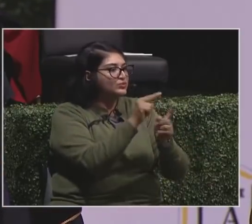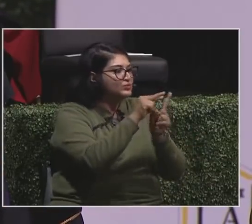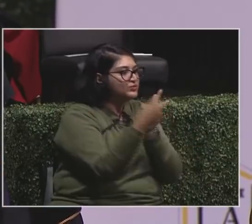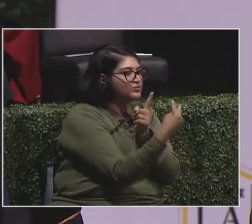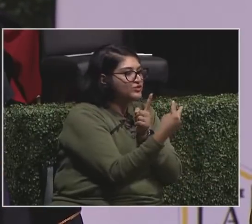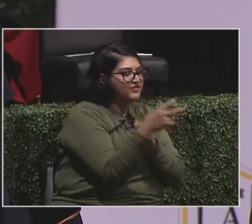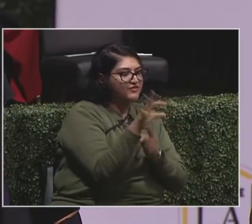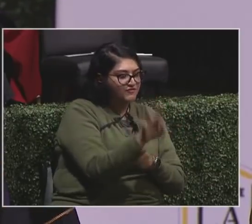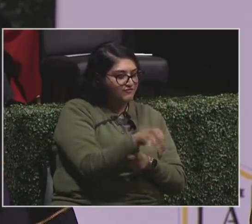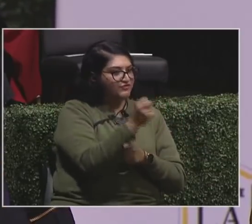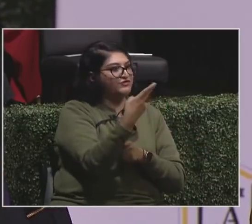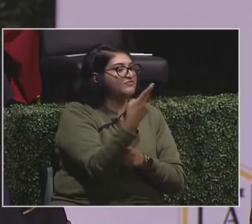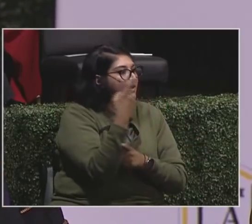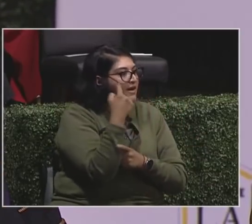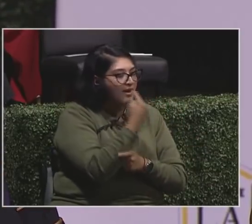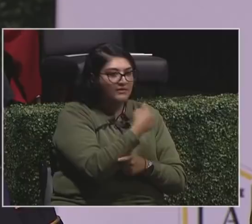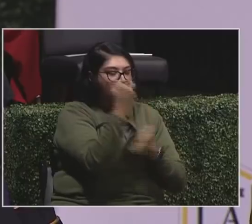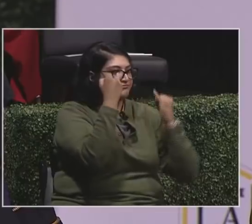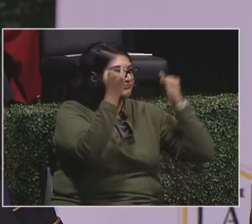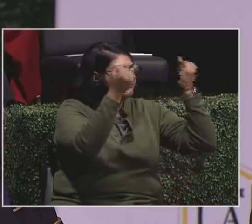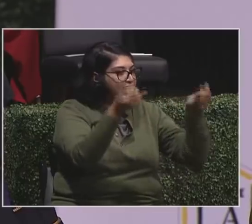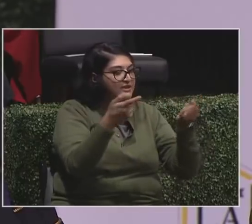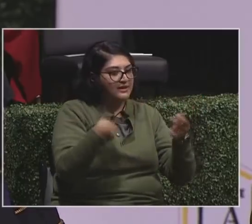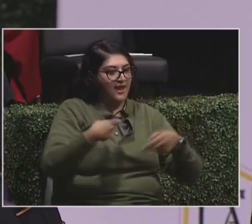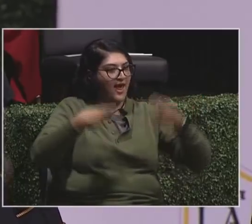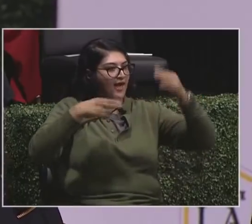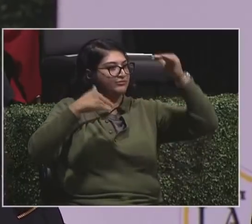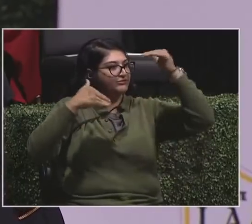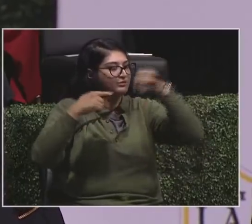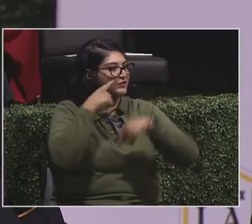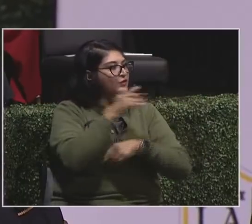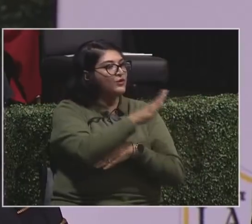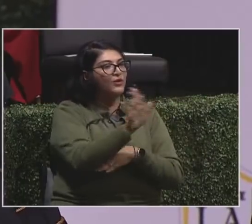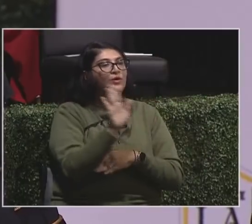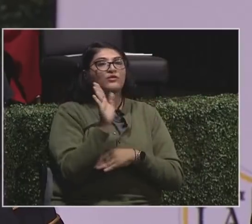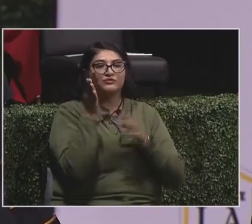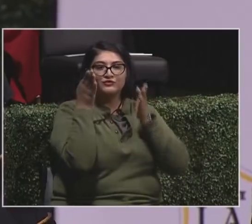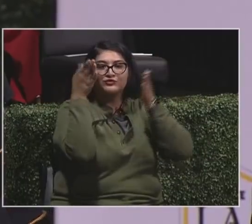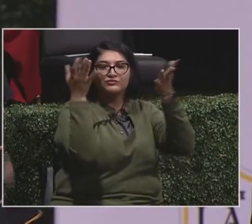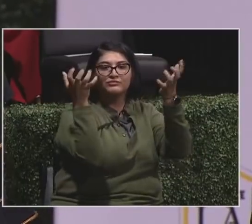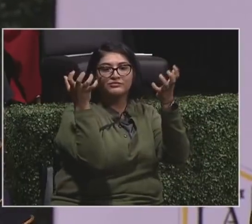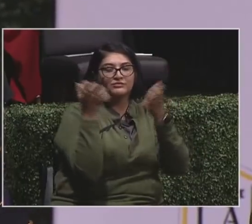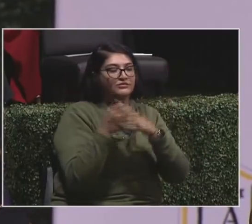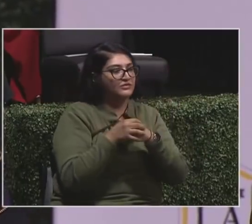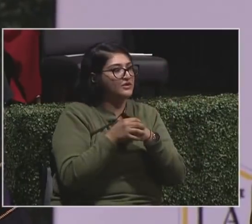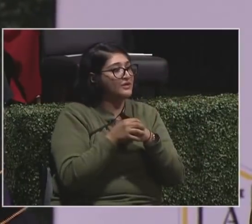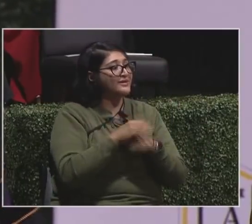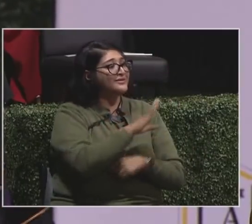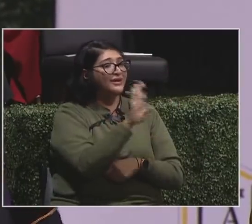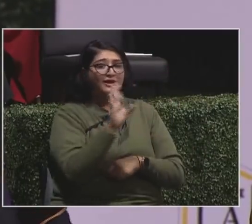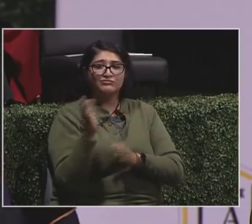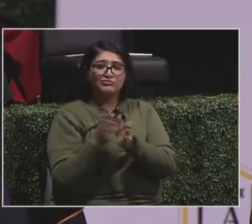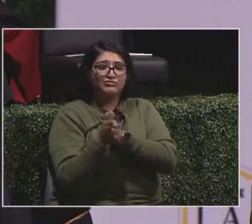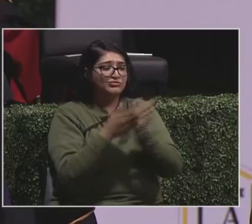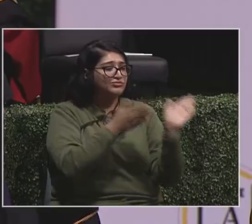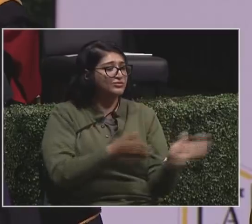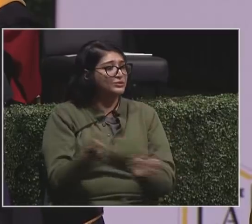AMONG THE TOP 10 IN THE STATE OF CALIFORNIA BY "U.S. NEWS & WORLD REPORT", WITH AN EXPERT DISTINGUISHED FACULTY THAT'S TAUGHT YOU